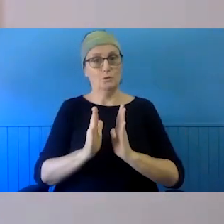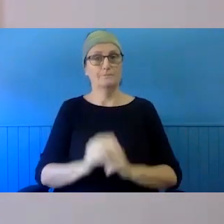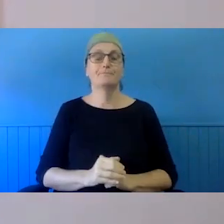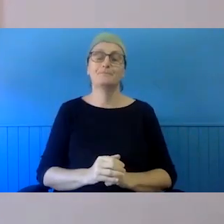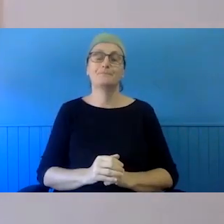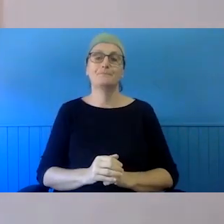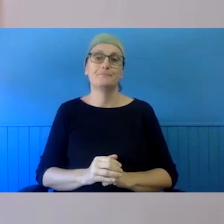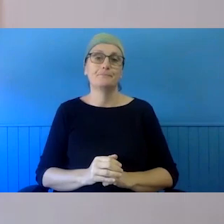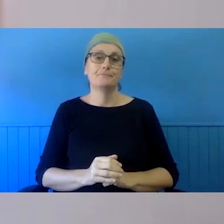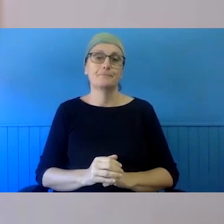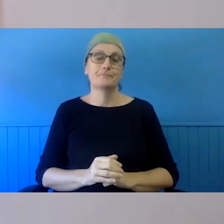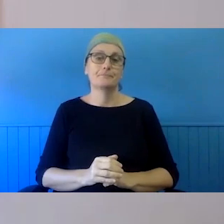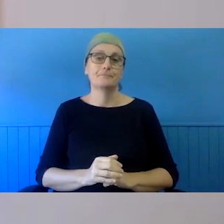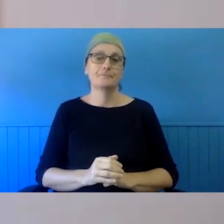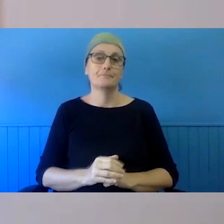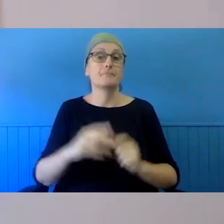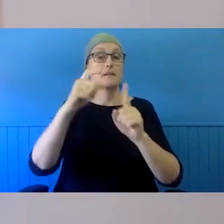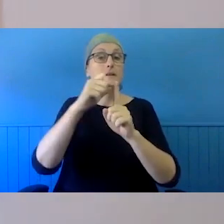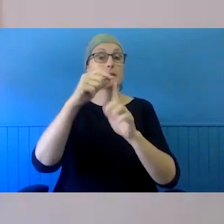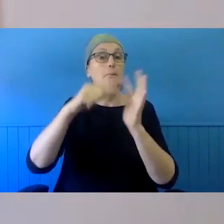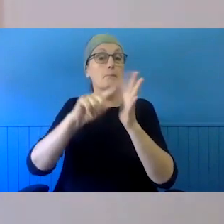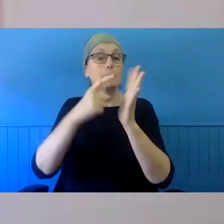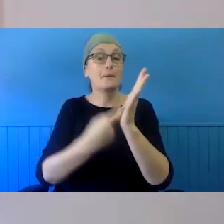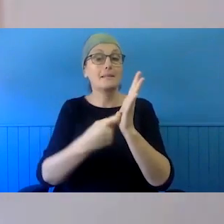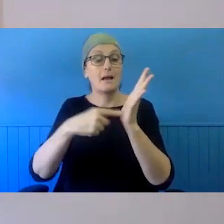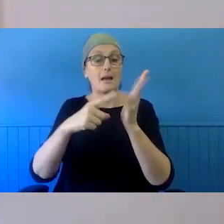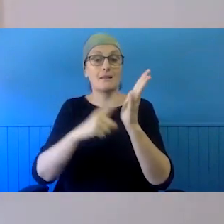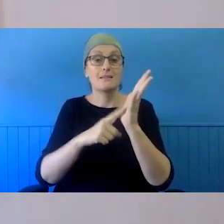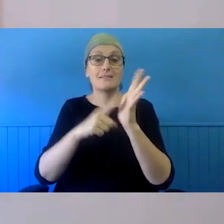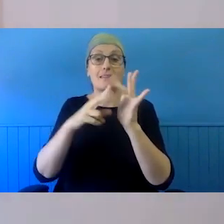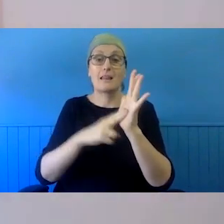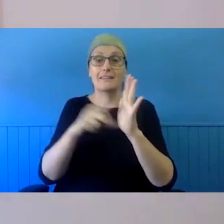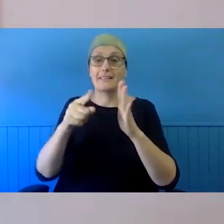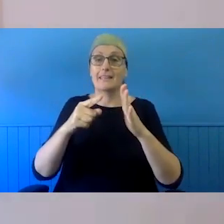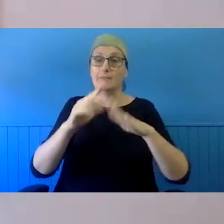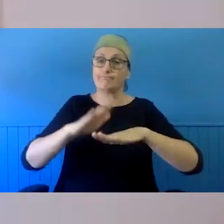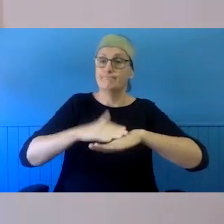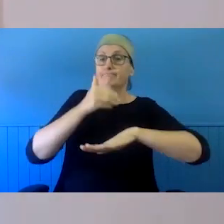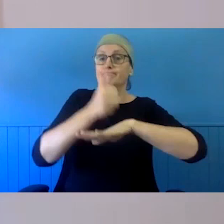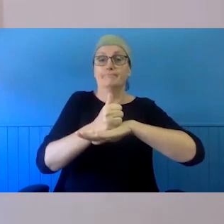co-founder and managing director of REMIX and CultureLabel.com. REMIX is